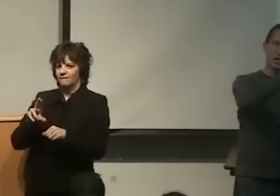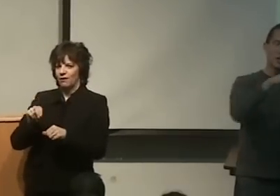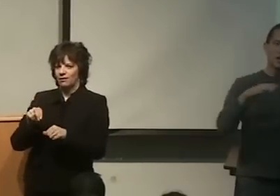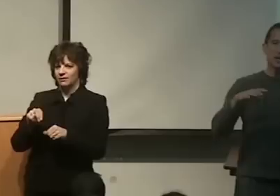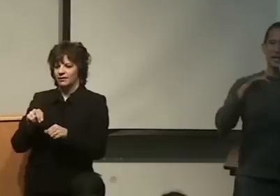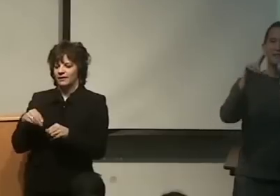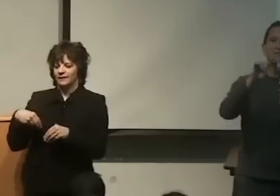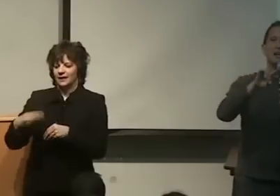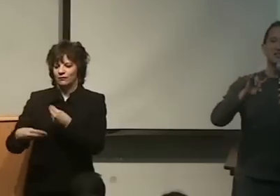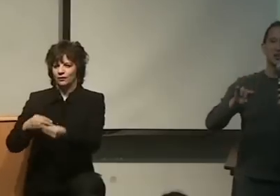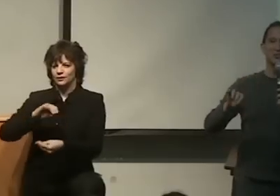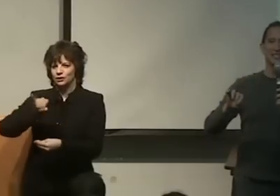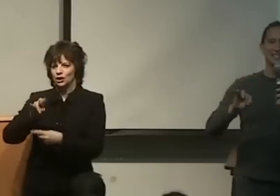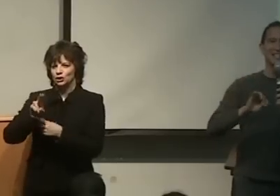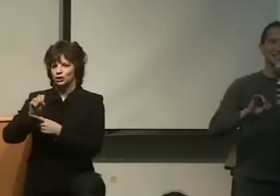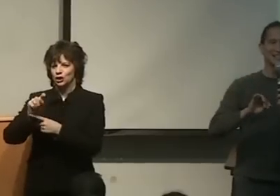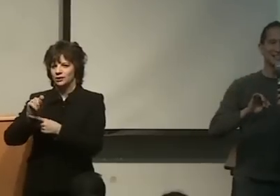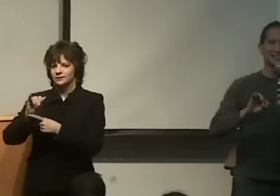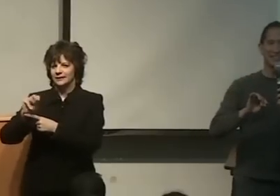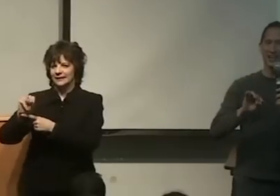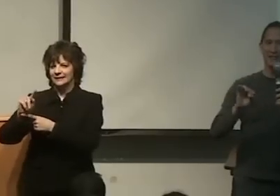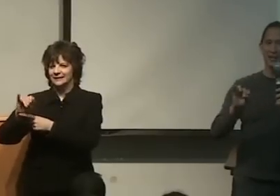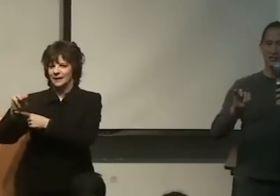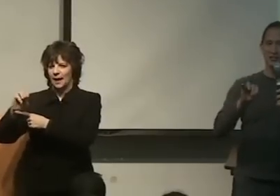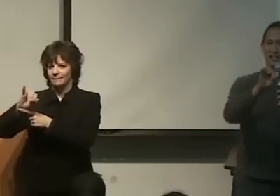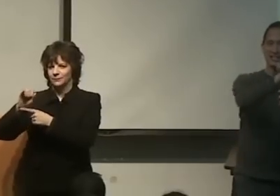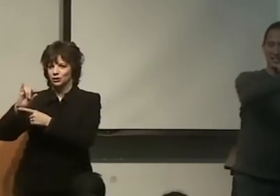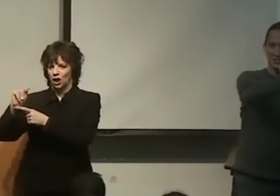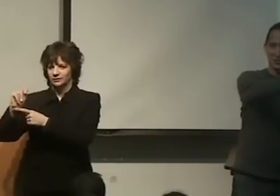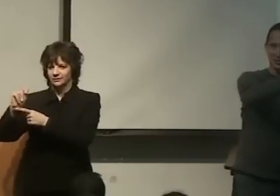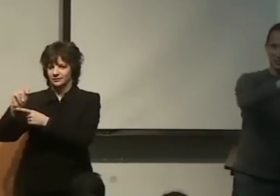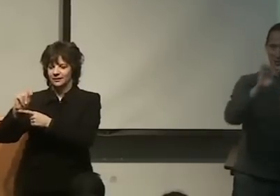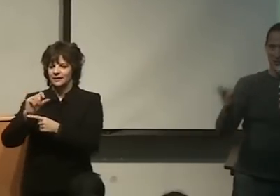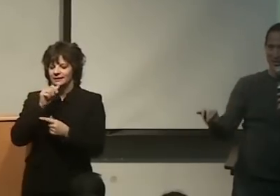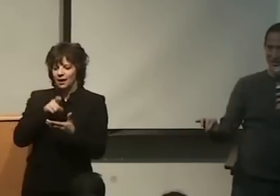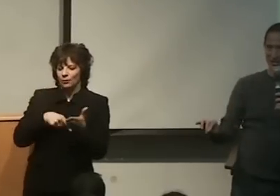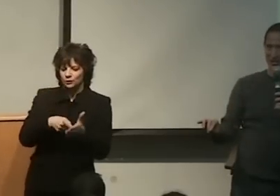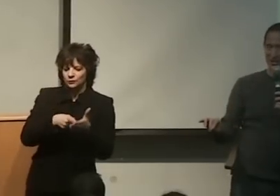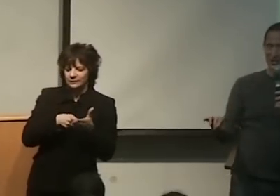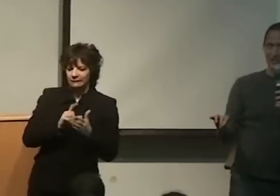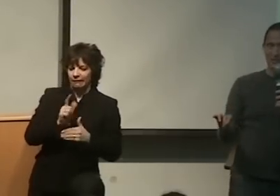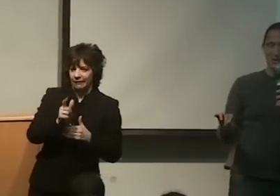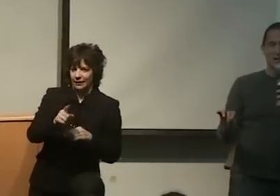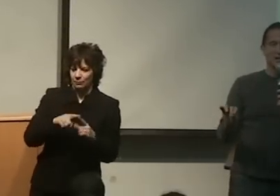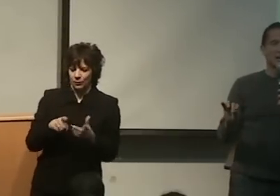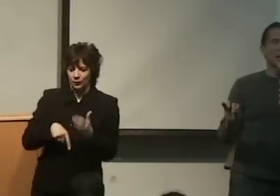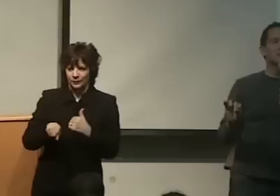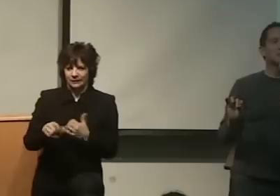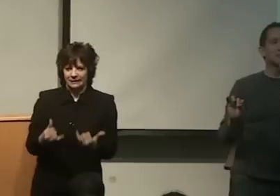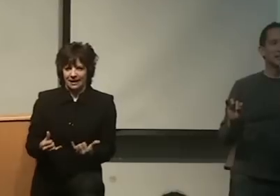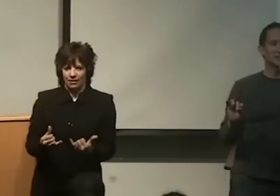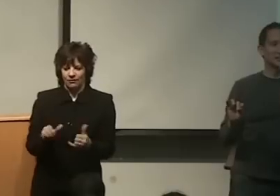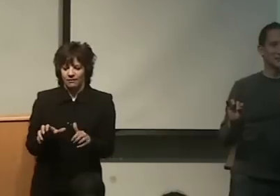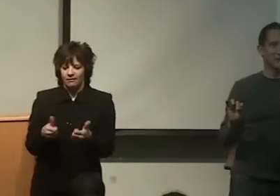You get information only as needed, not information you'll need in six weeks or six minutes. Games are pleasantly frustrating.